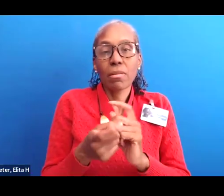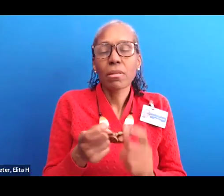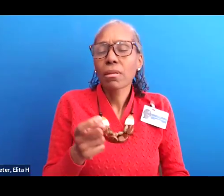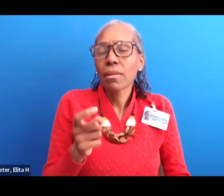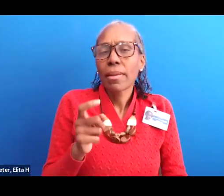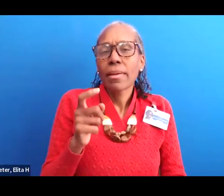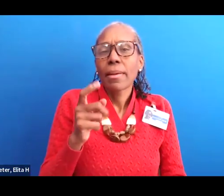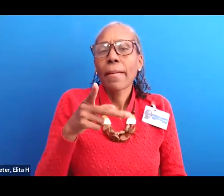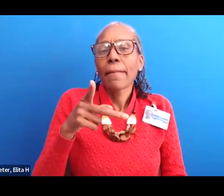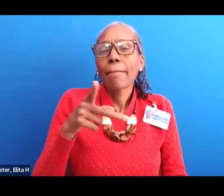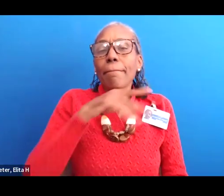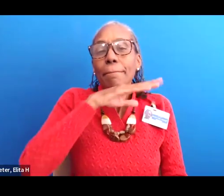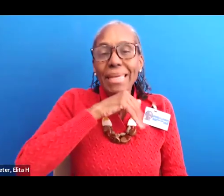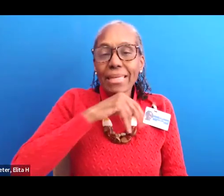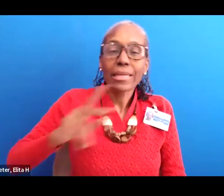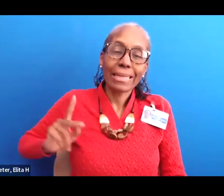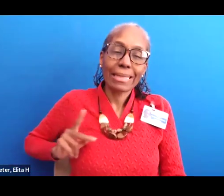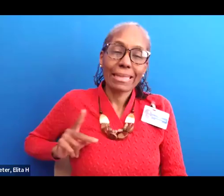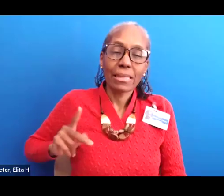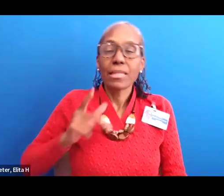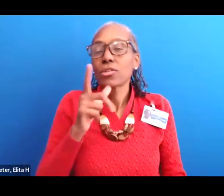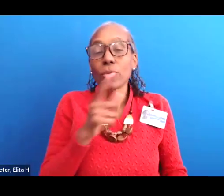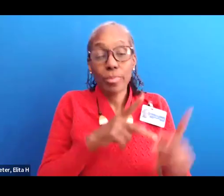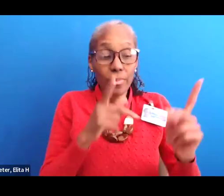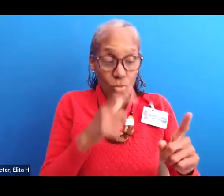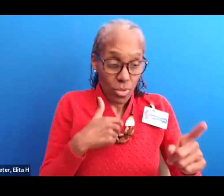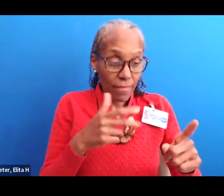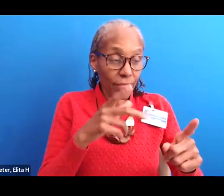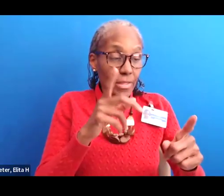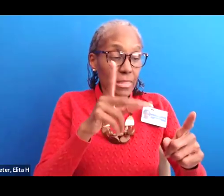so that people who are on dialysis can get this pig kidney.